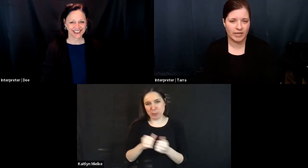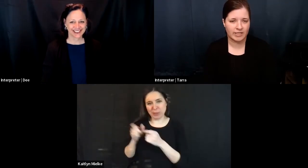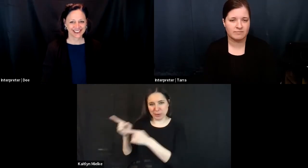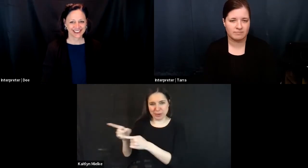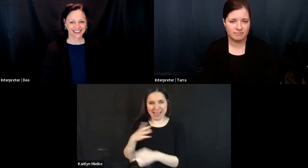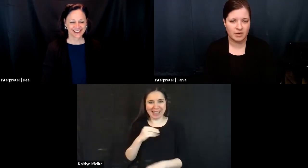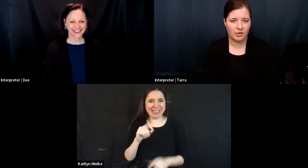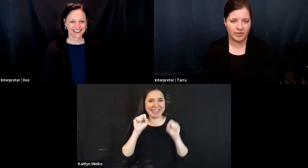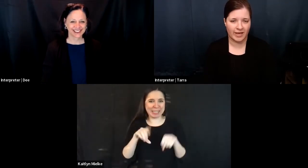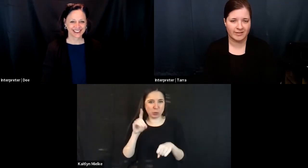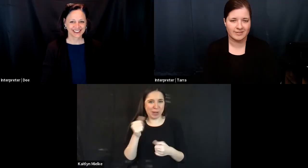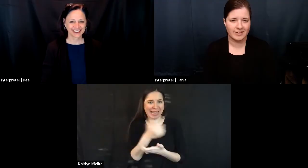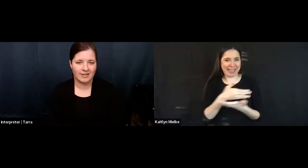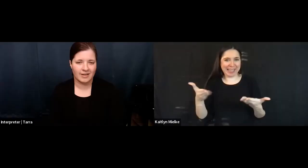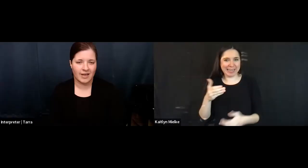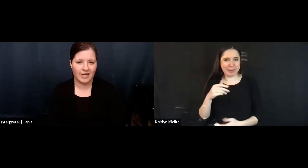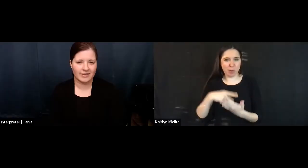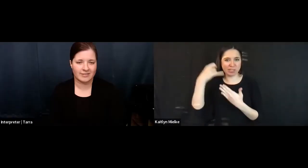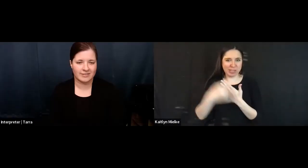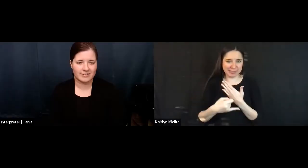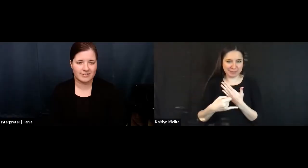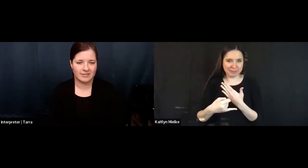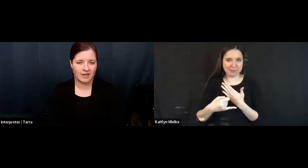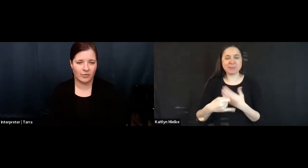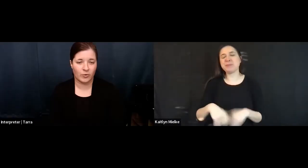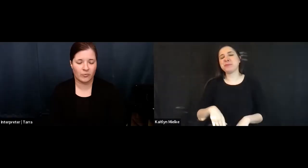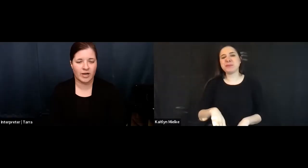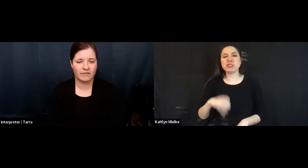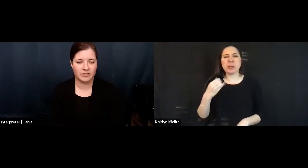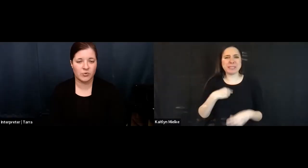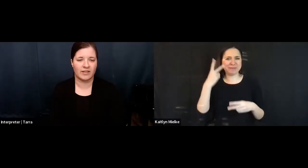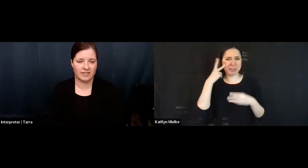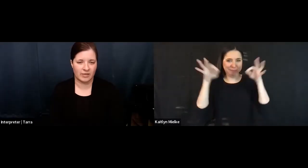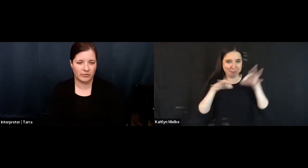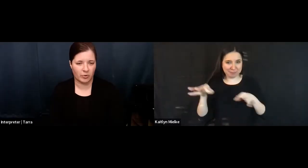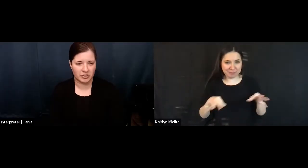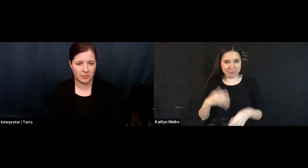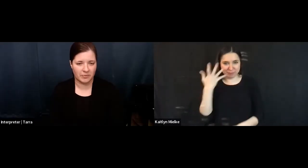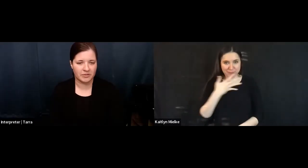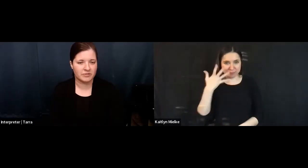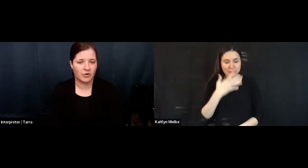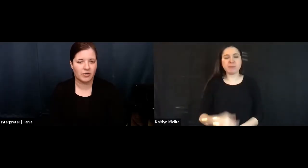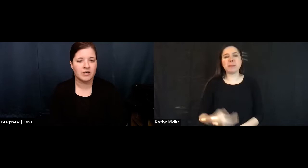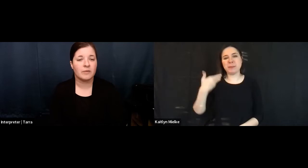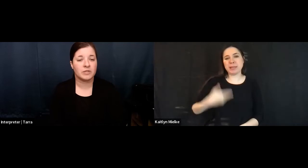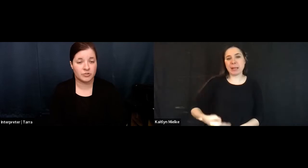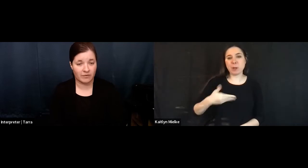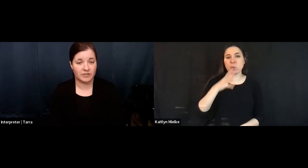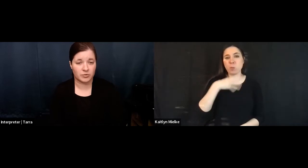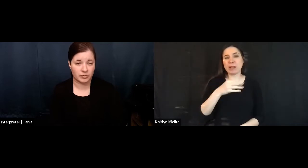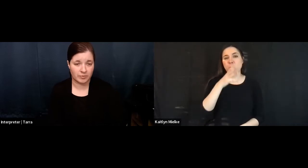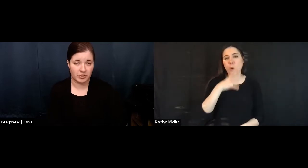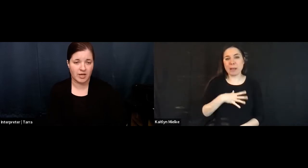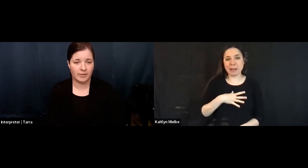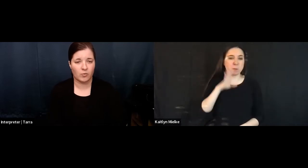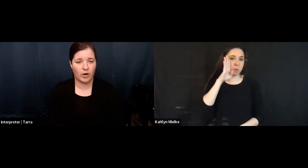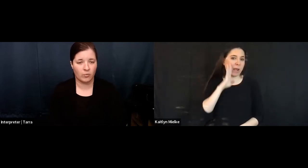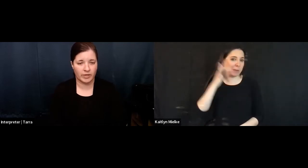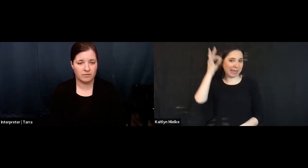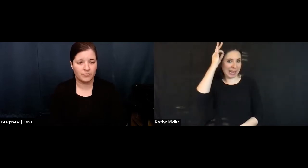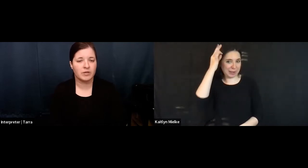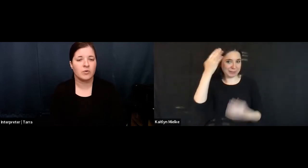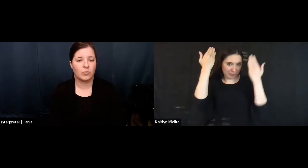Commission of Deaf, Deafblind, Hard of Hearing, working with Anne on the communication side of it.